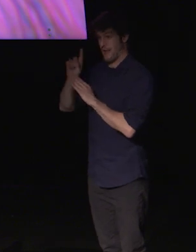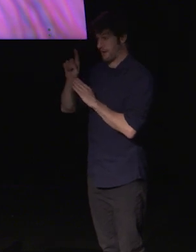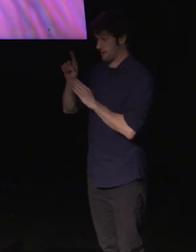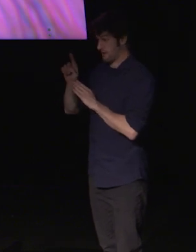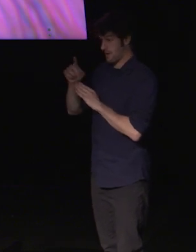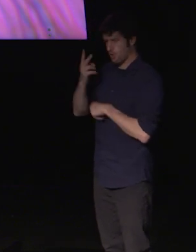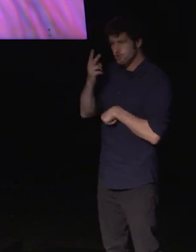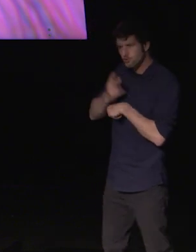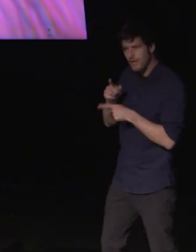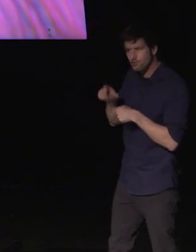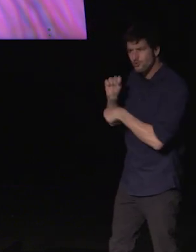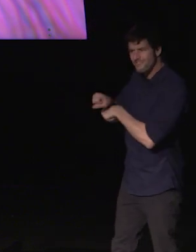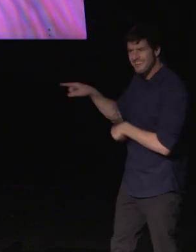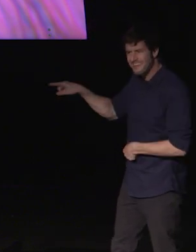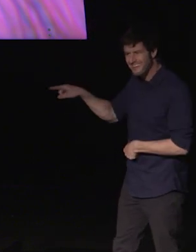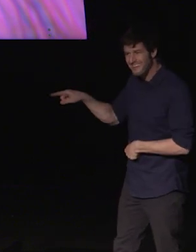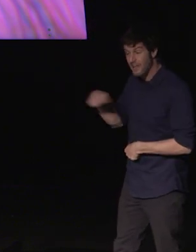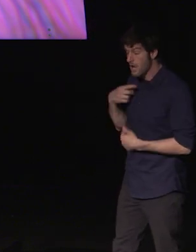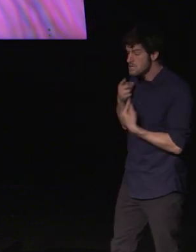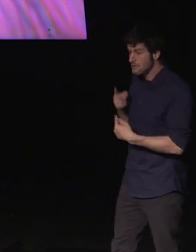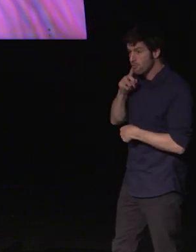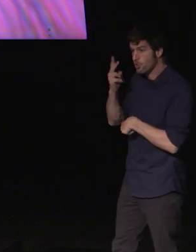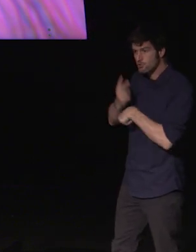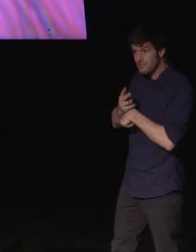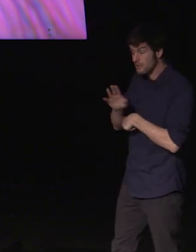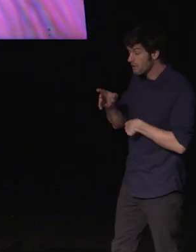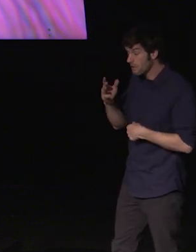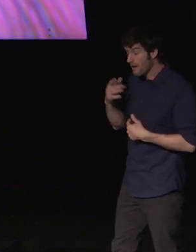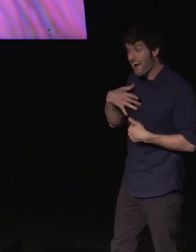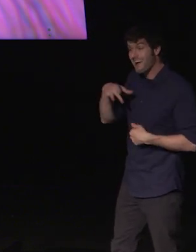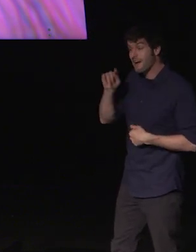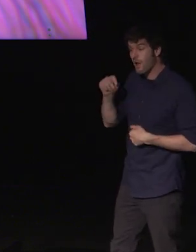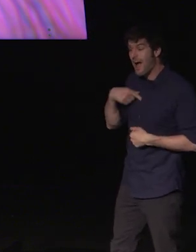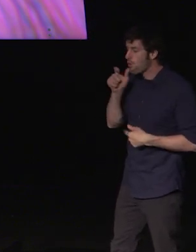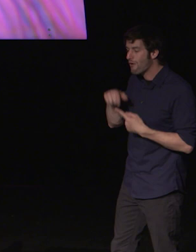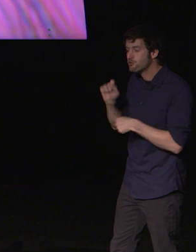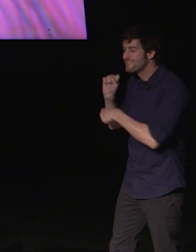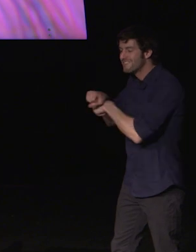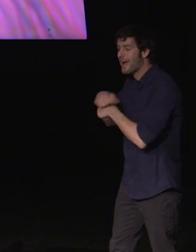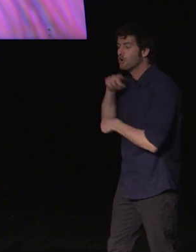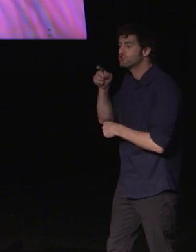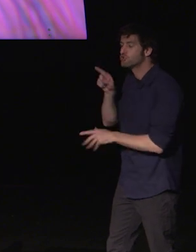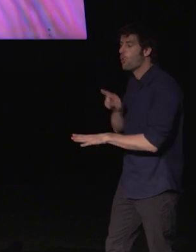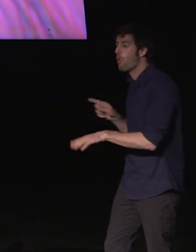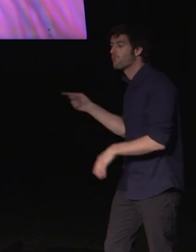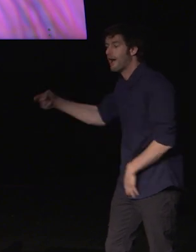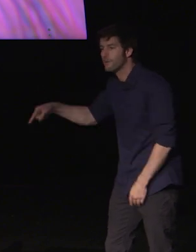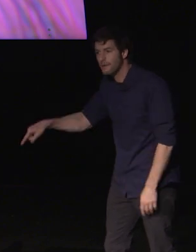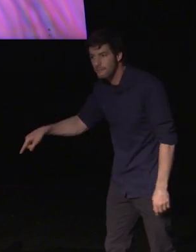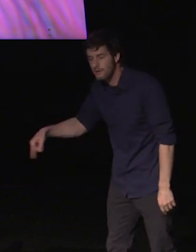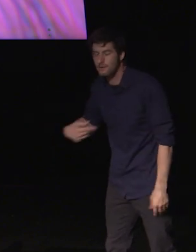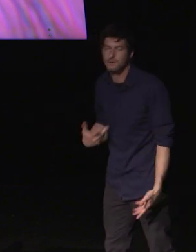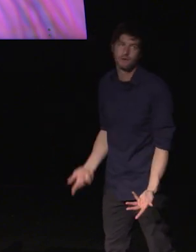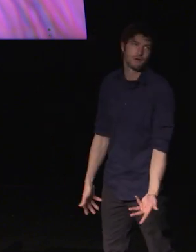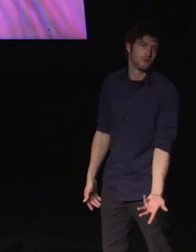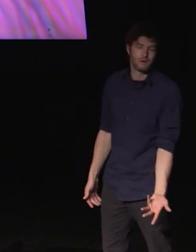"You didn't had to defeat it, just sneak around it." I'm like, "Ok, great." -Yes. But at least I felt accomplished I was able to kill him at a very early level. JESSE LAUGHS